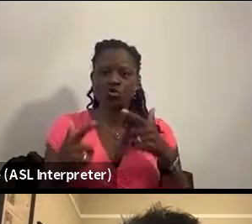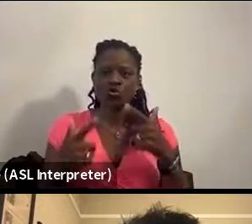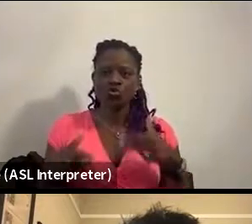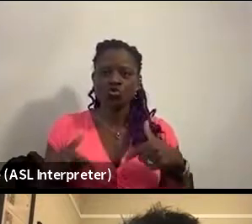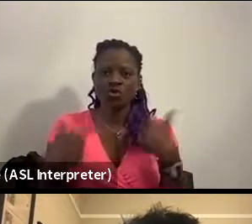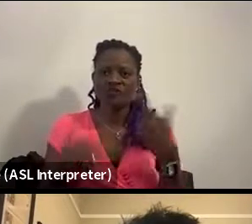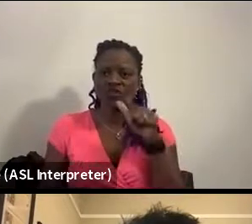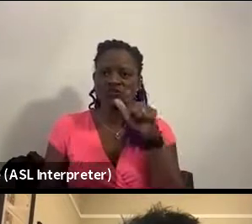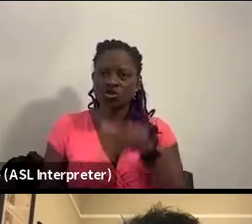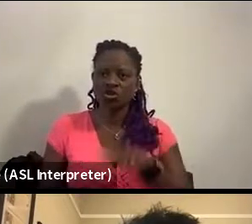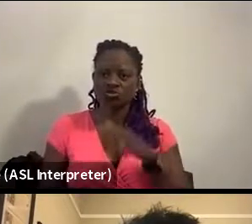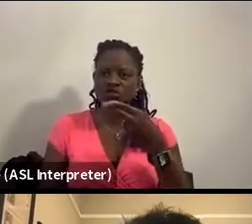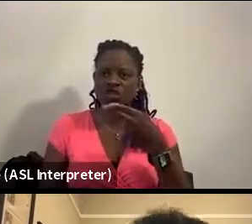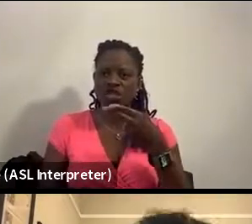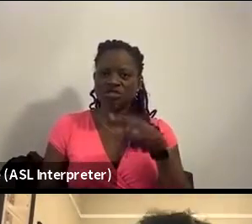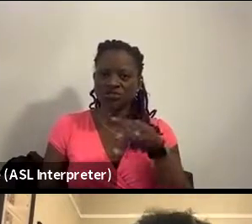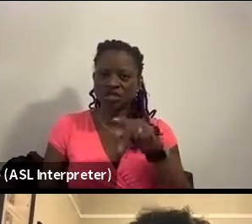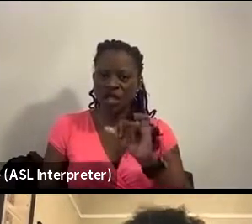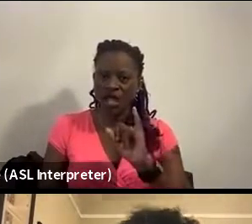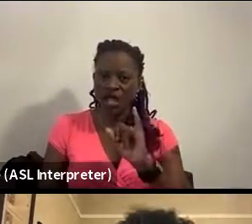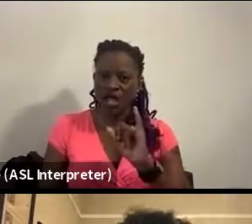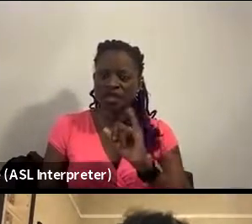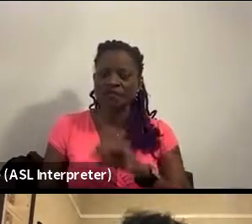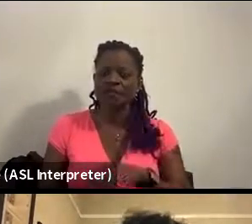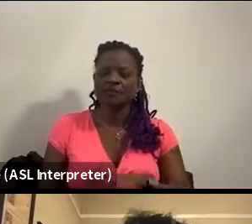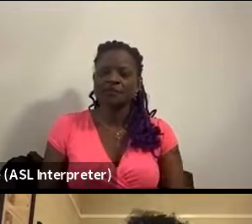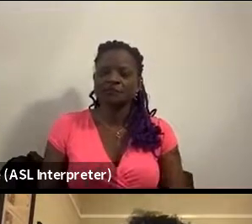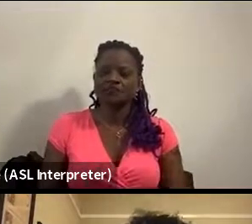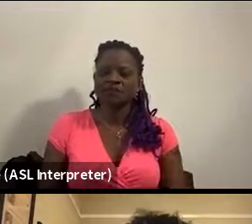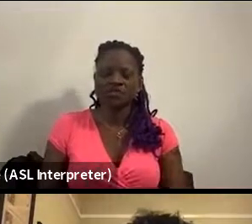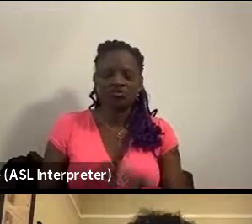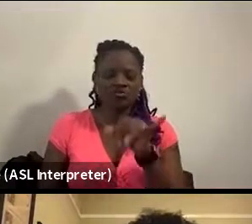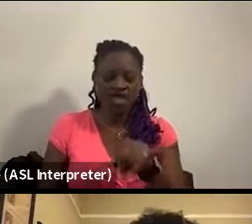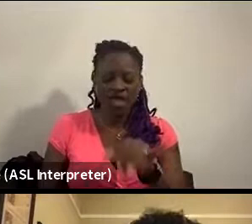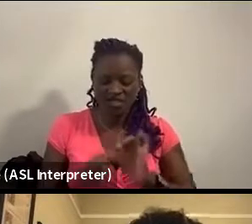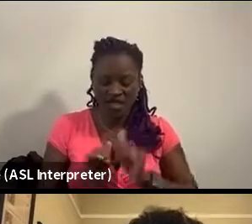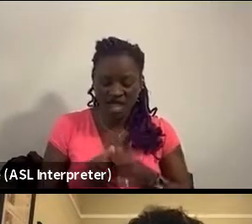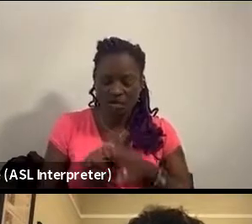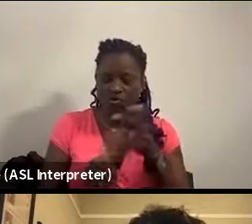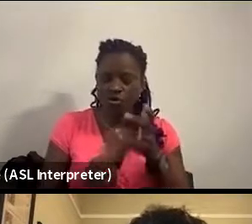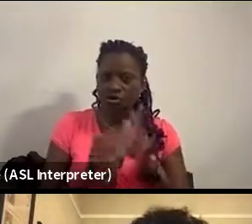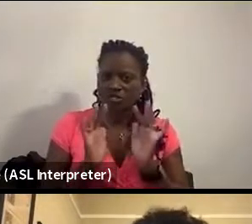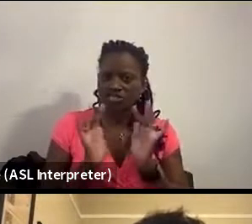So that is how we are going to supply being so limited.